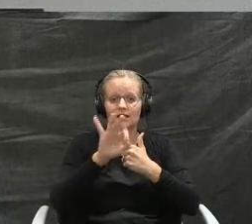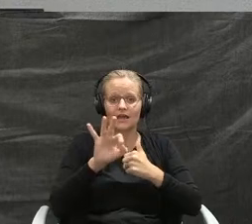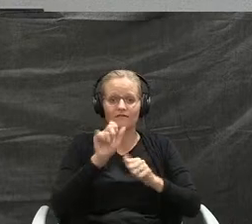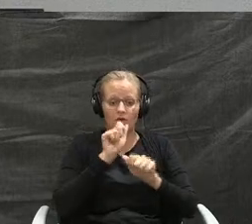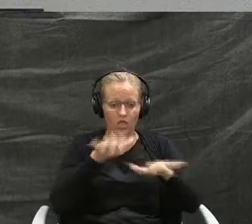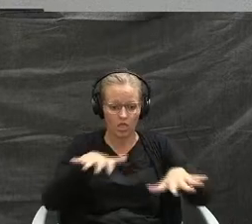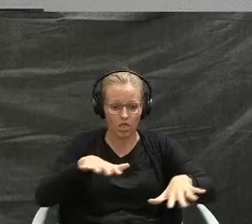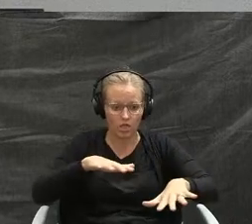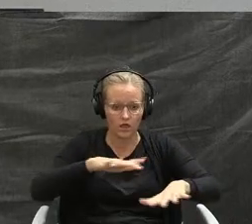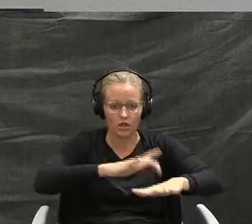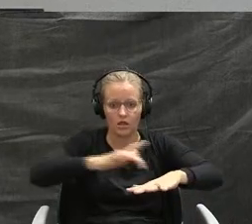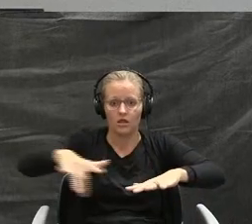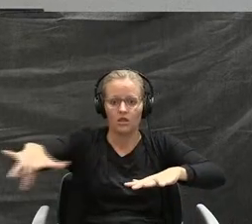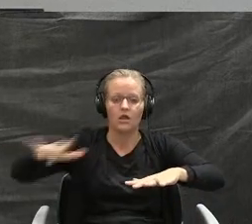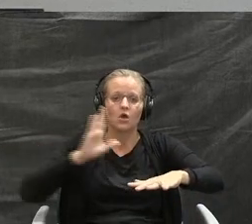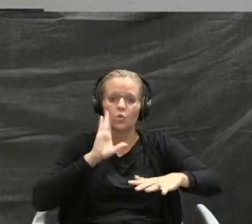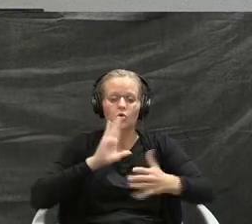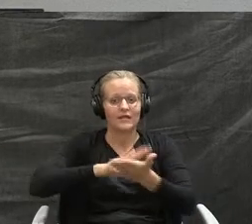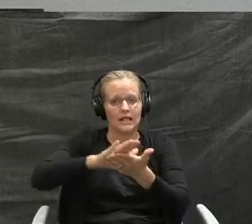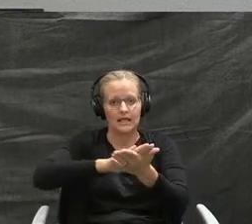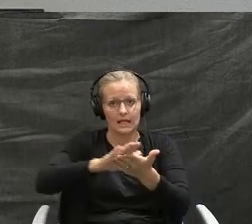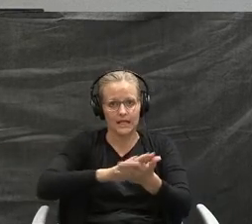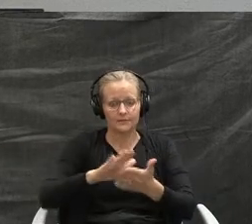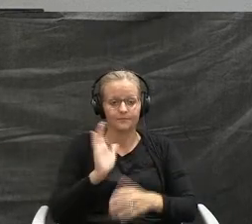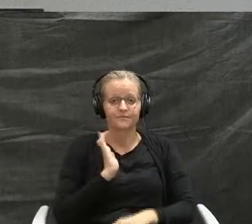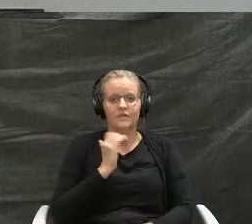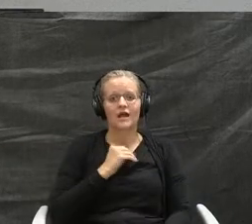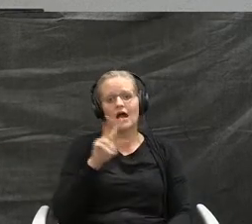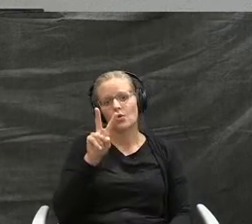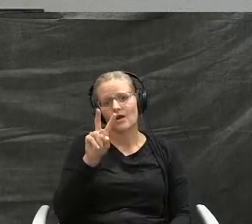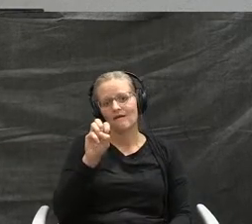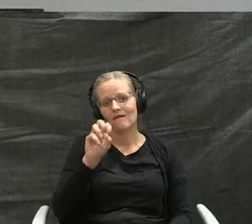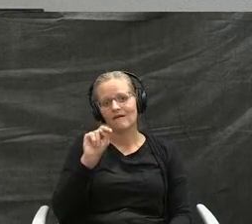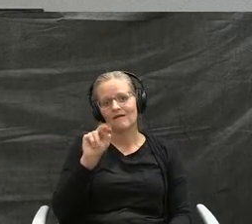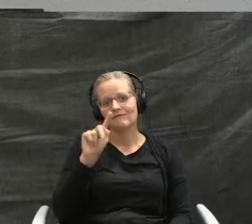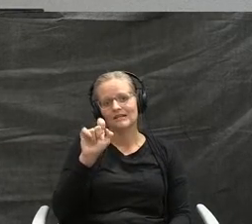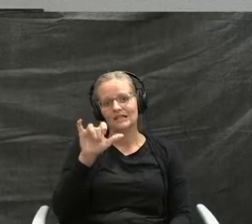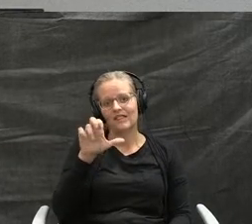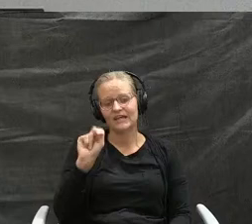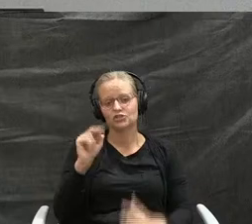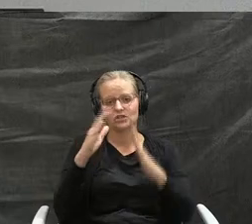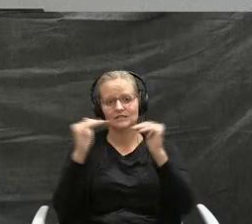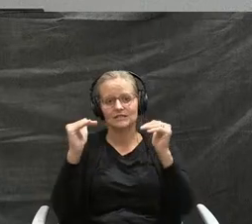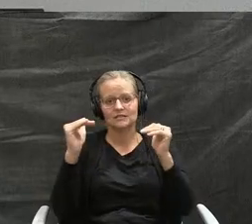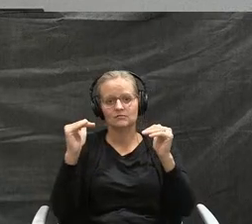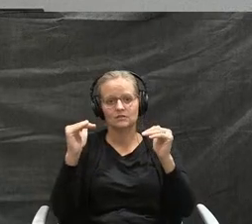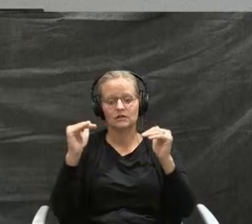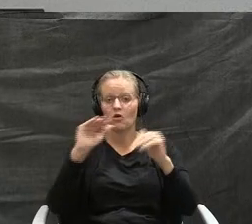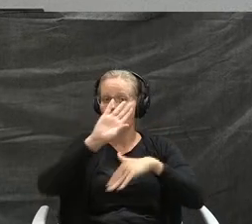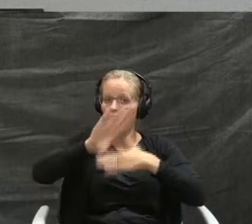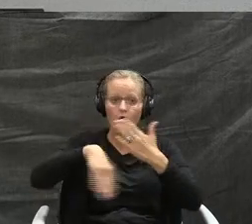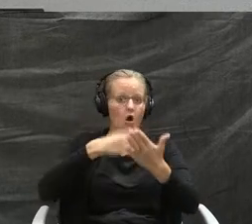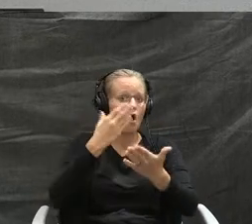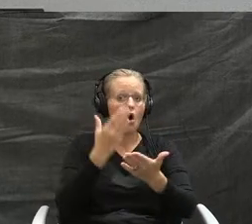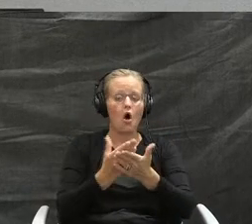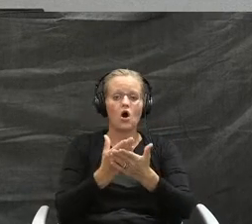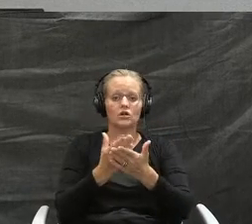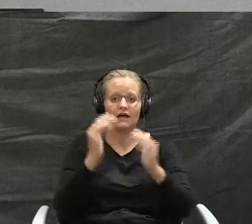Are ventilation systems have all been upgraded over the past 15 years? We spent millions of dollars on that and our